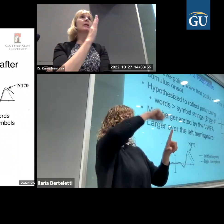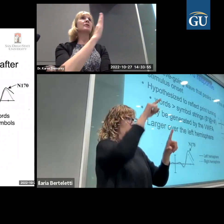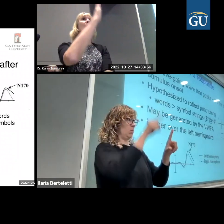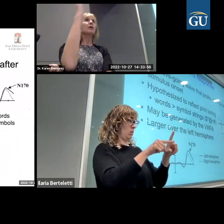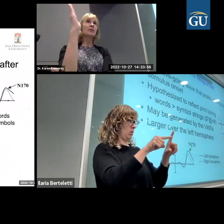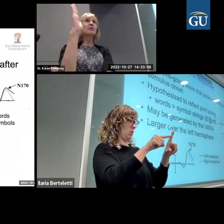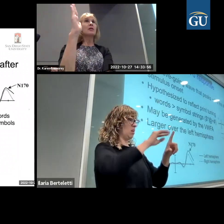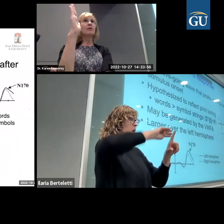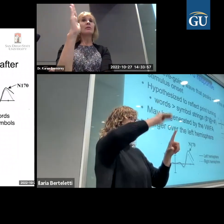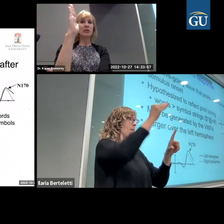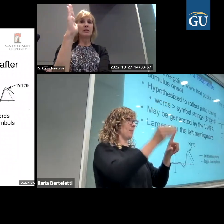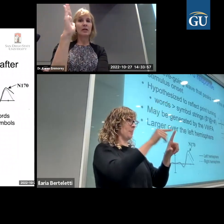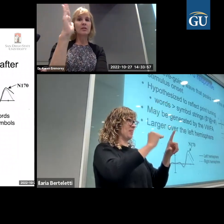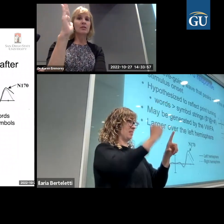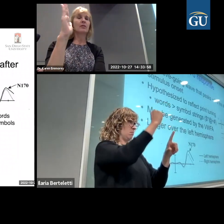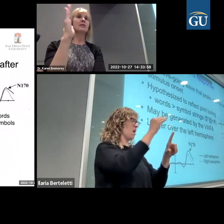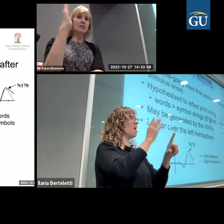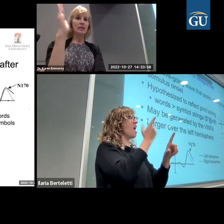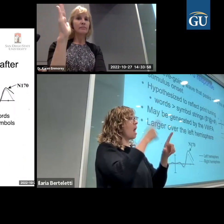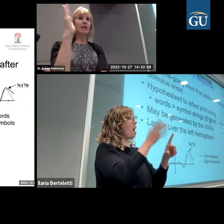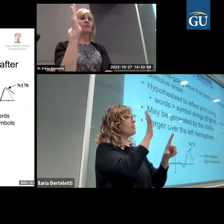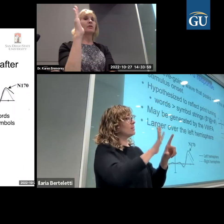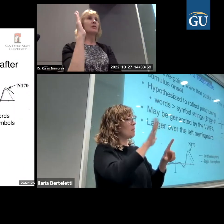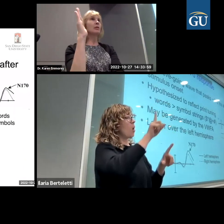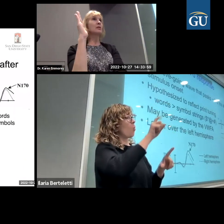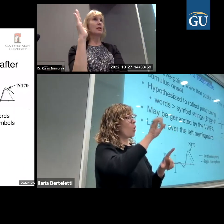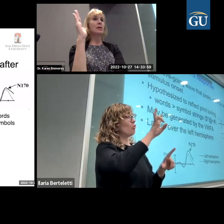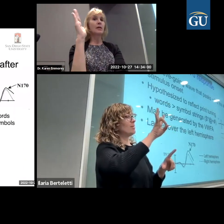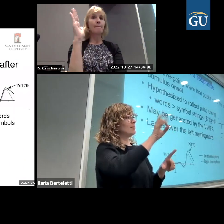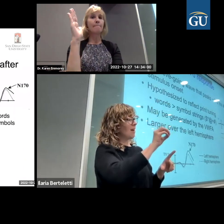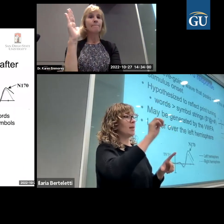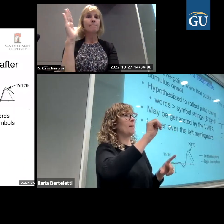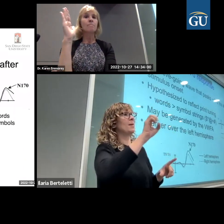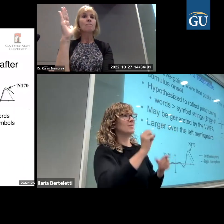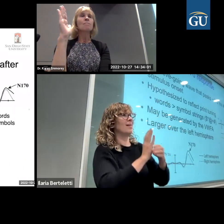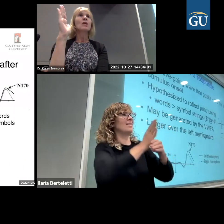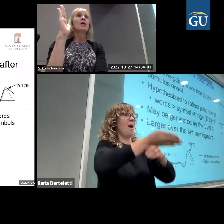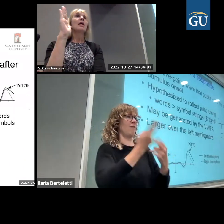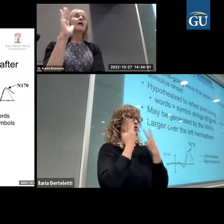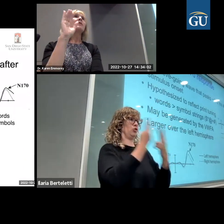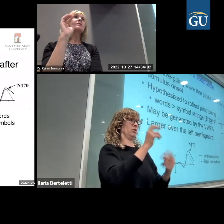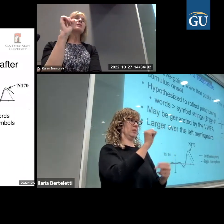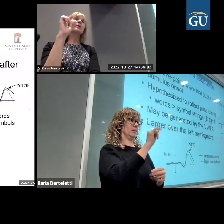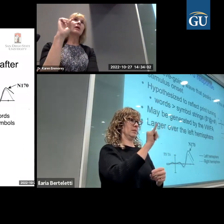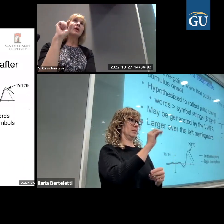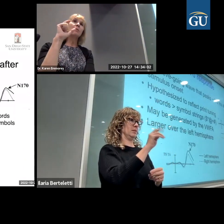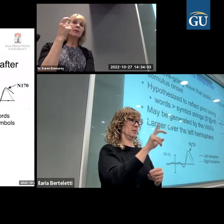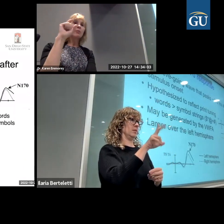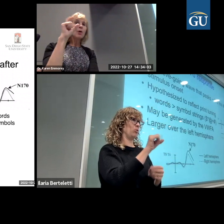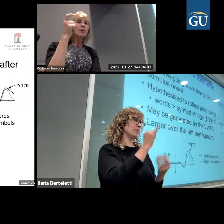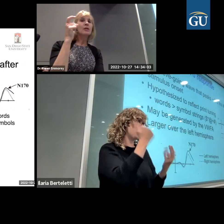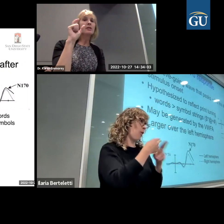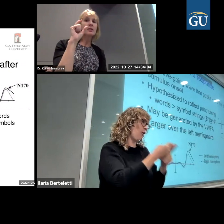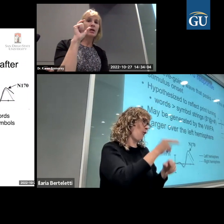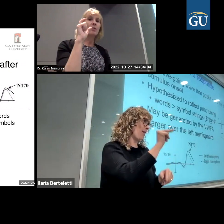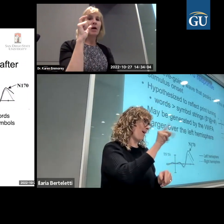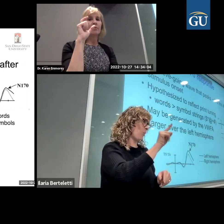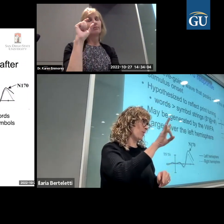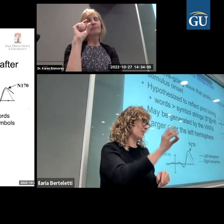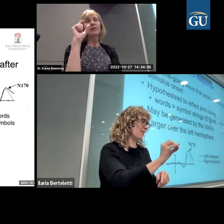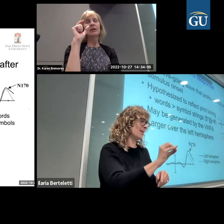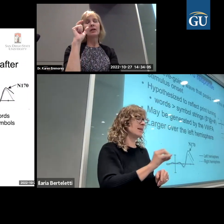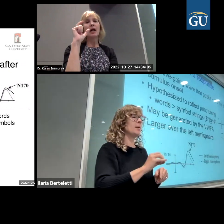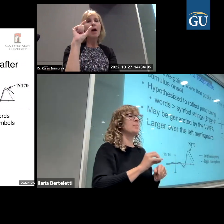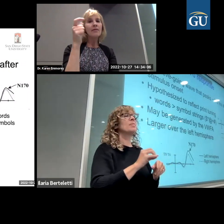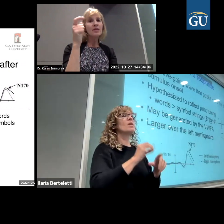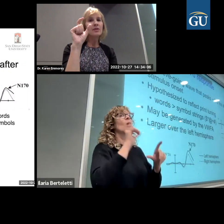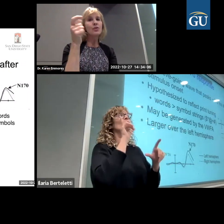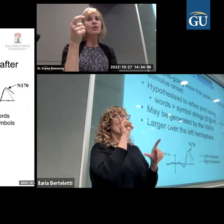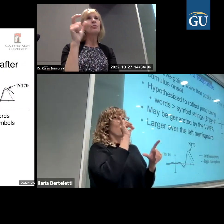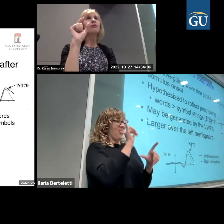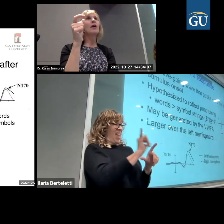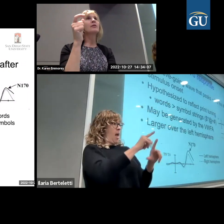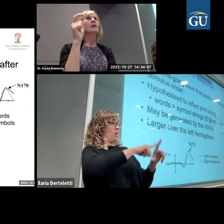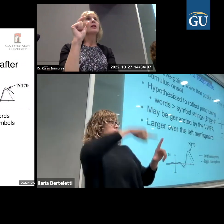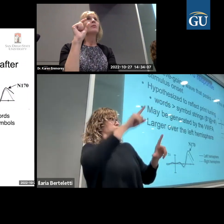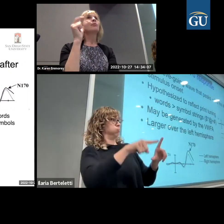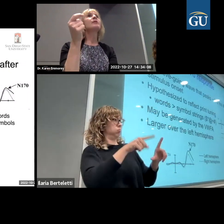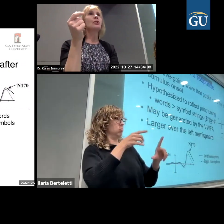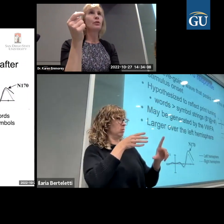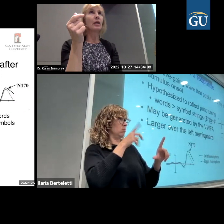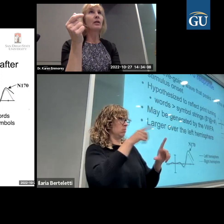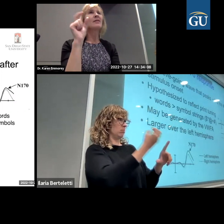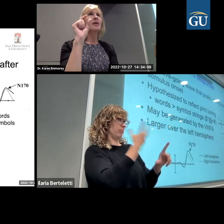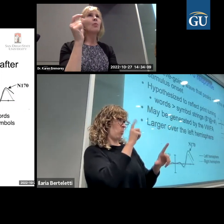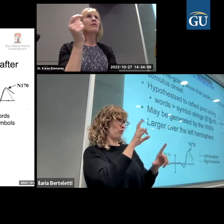uh hypothesized to reflect print tuning in the same way that the visual word from area reflects print tuning and the idea Um, a lot of um. People suspect that this component is generated by the visual word from area.